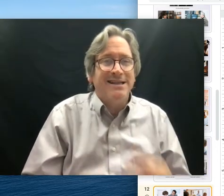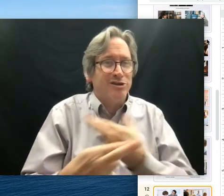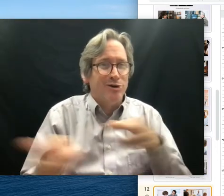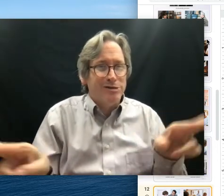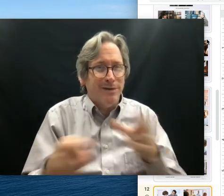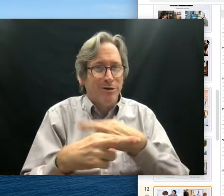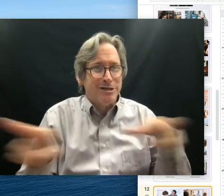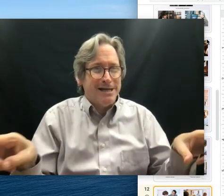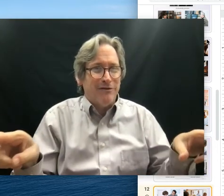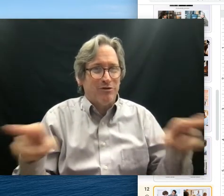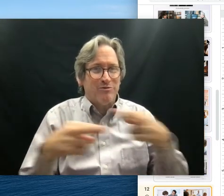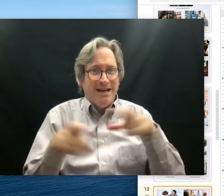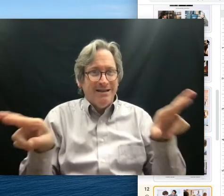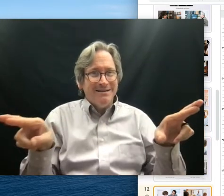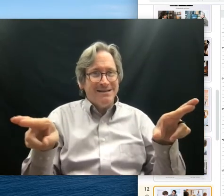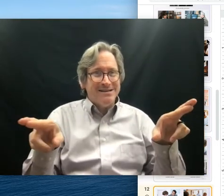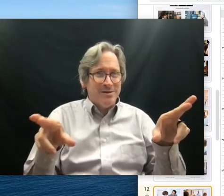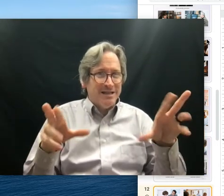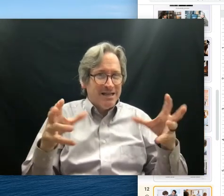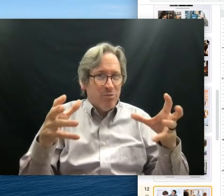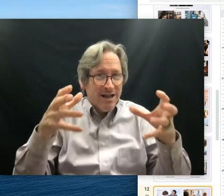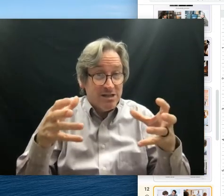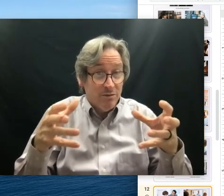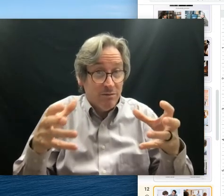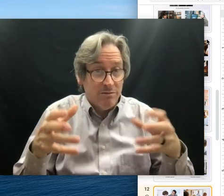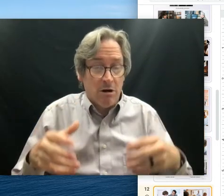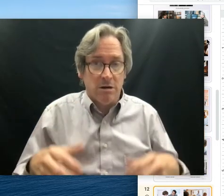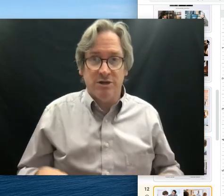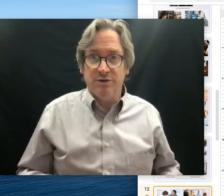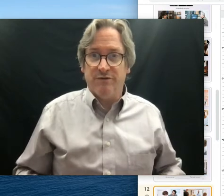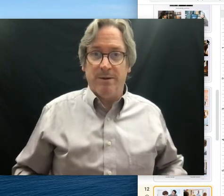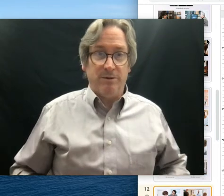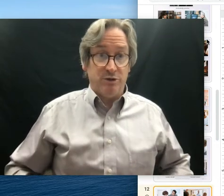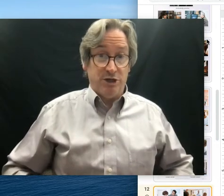also similar to the sign for ready so i think that's why it's so hard to for people to shake